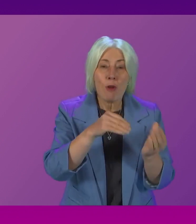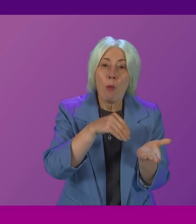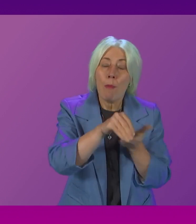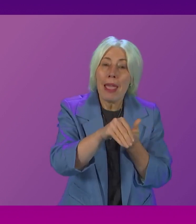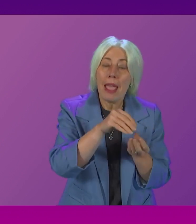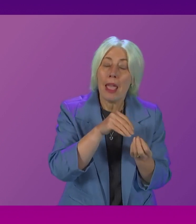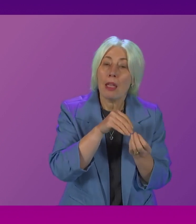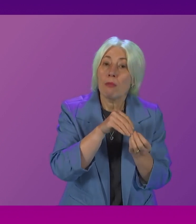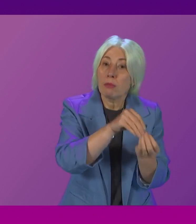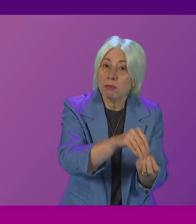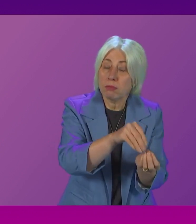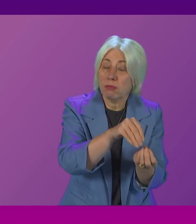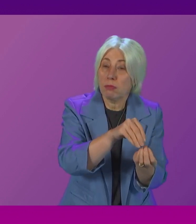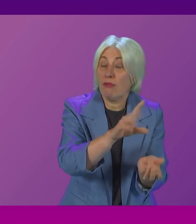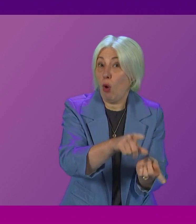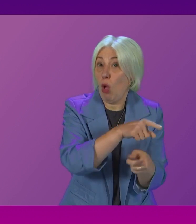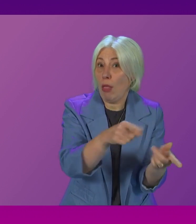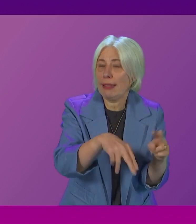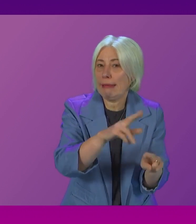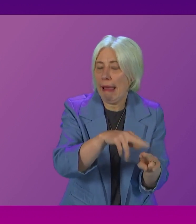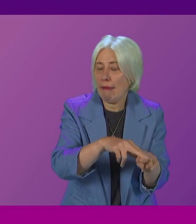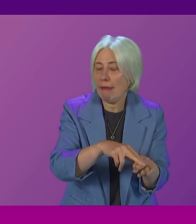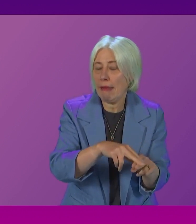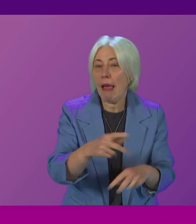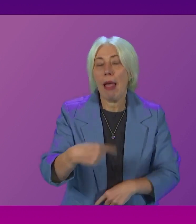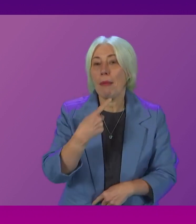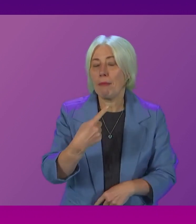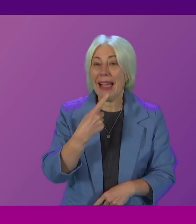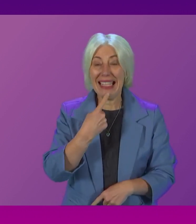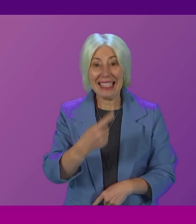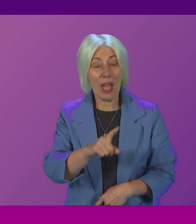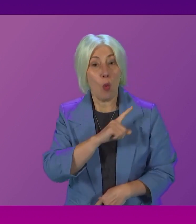they have elsewhere in the UK. I say that because people should take that as a very